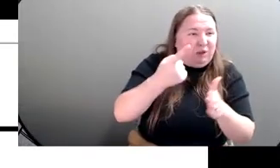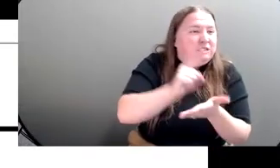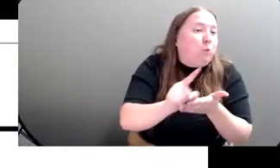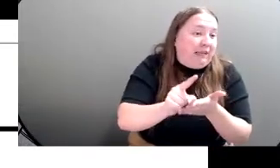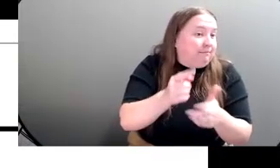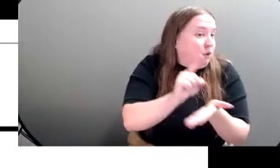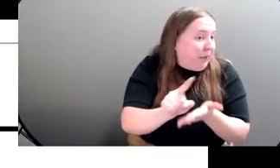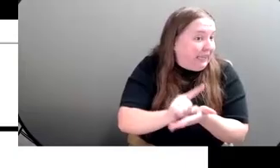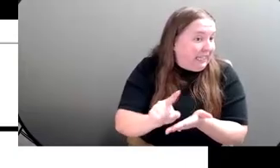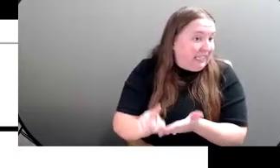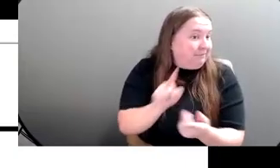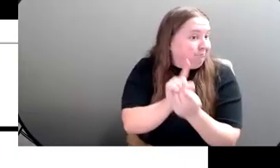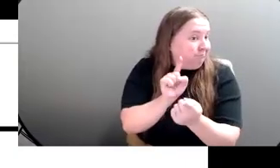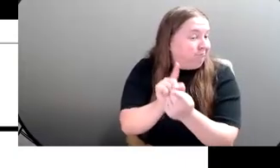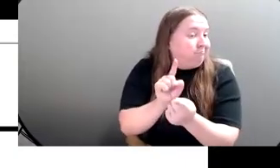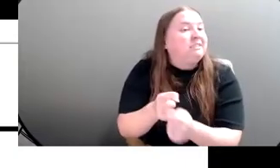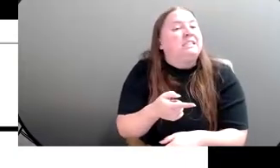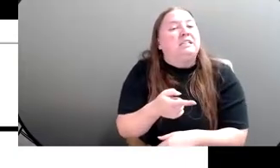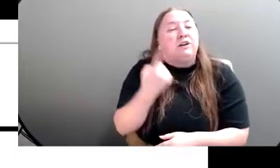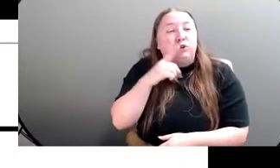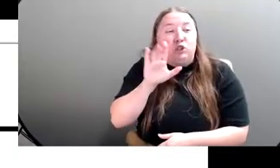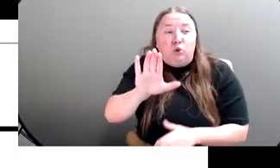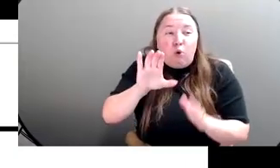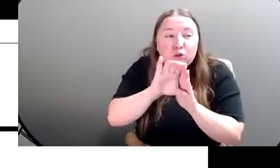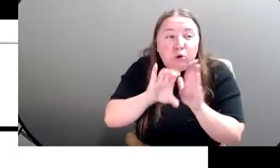So I would say that for your courses,